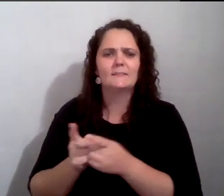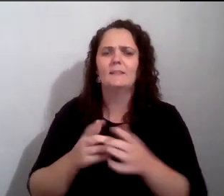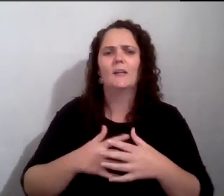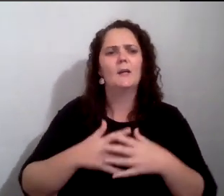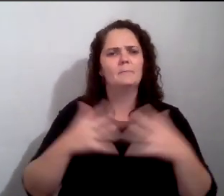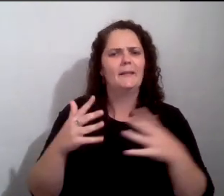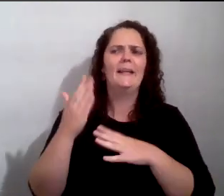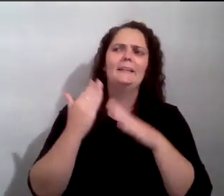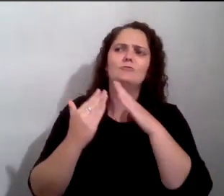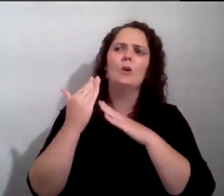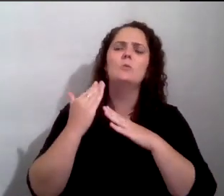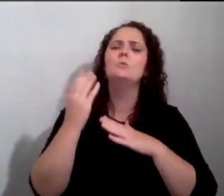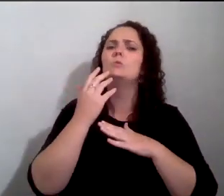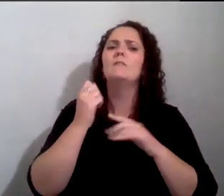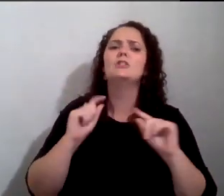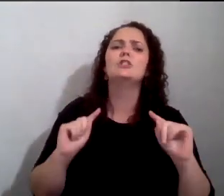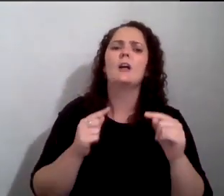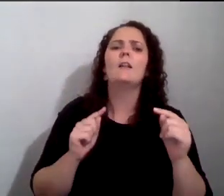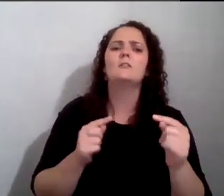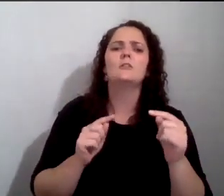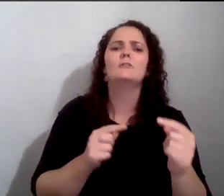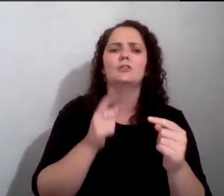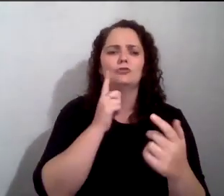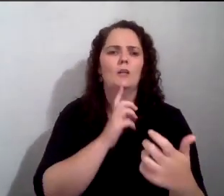art historical study. It's partly because they neither